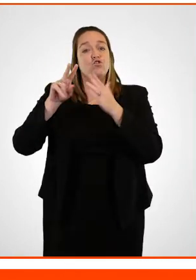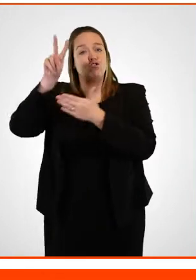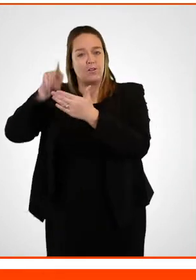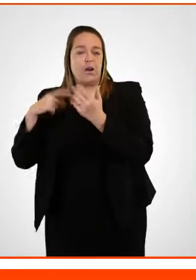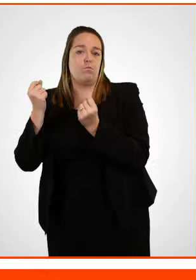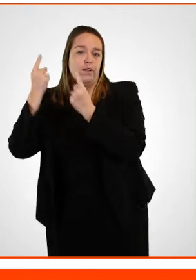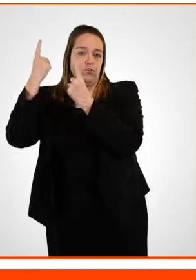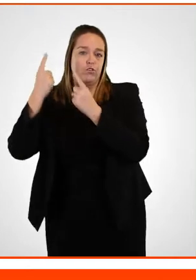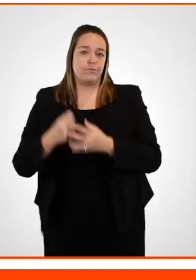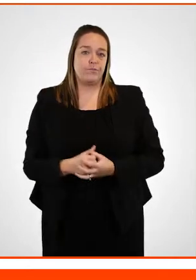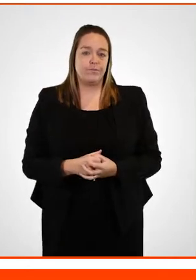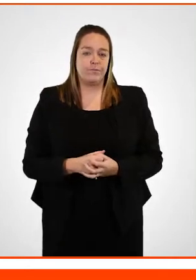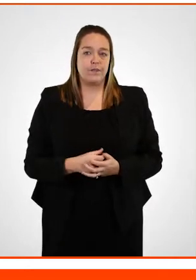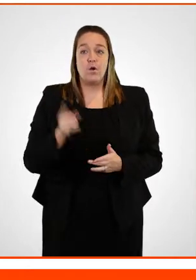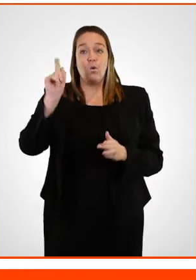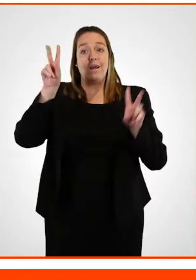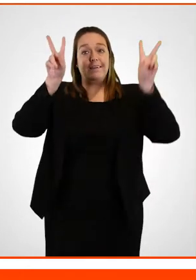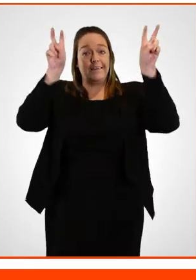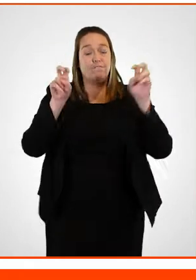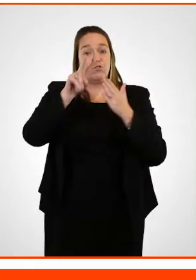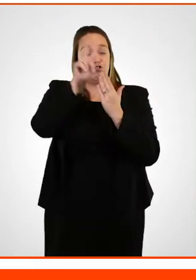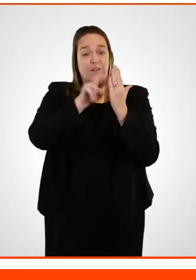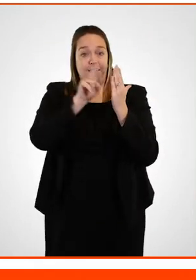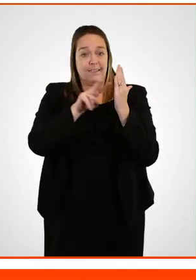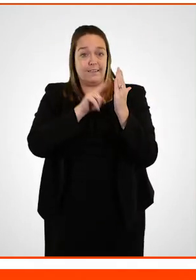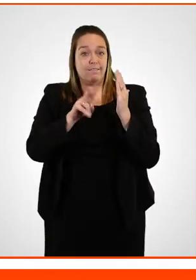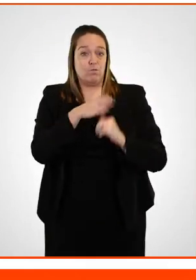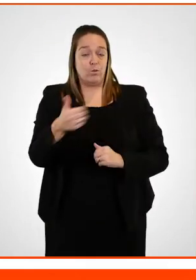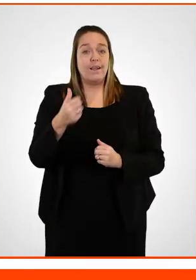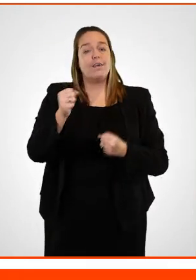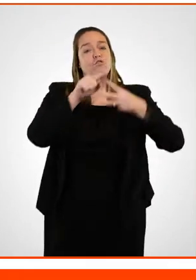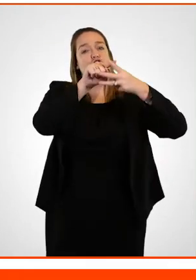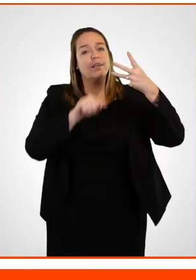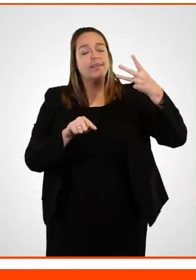When we look at the definition of reading fluency, we really look at three components.